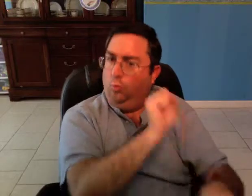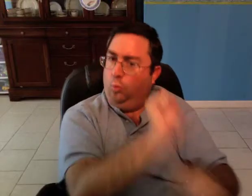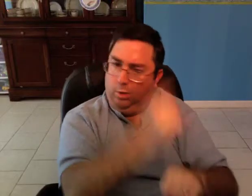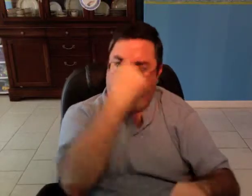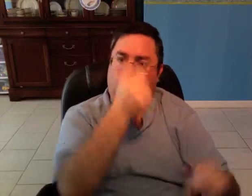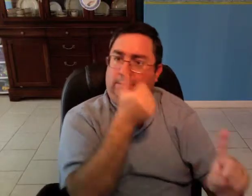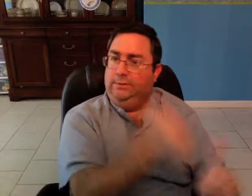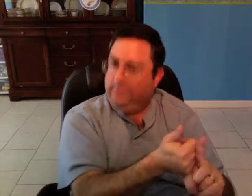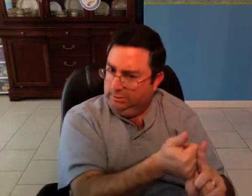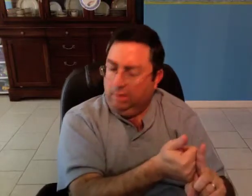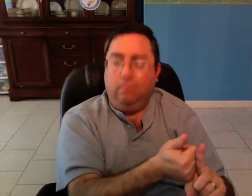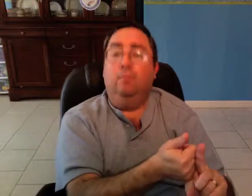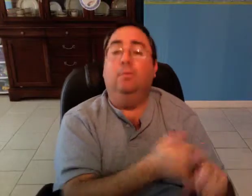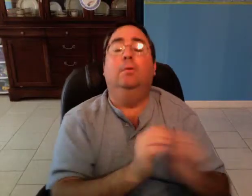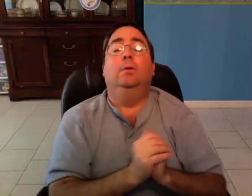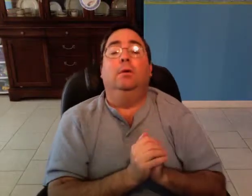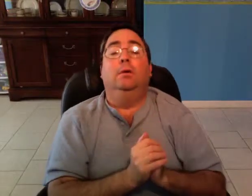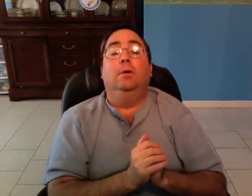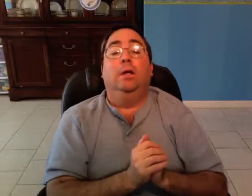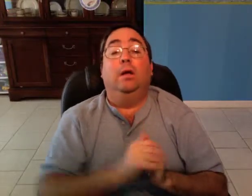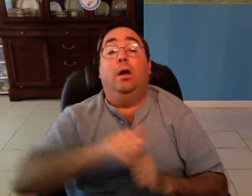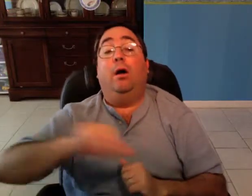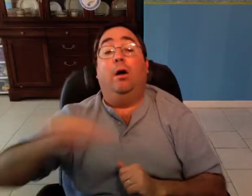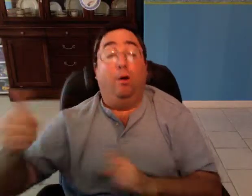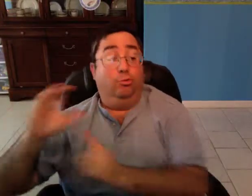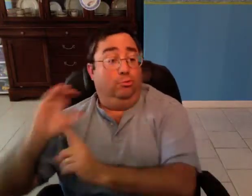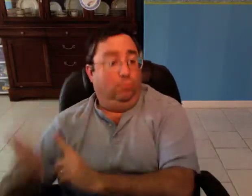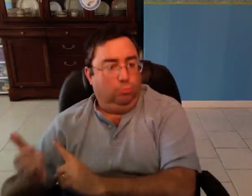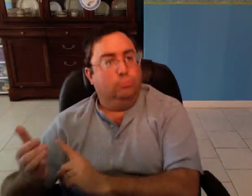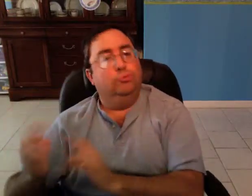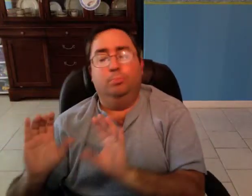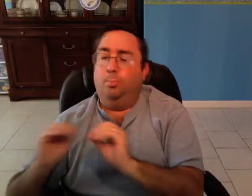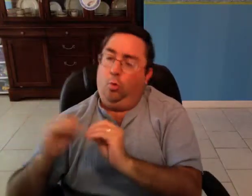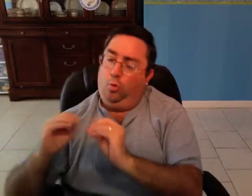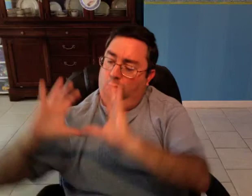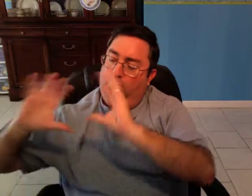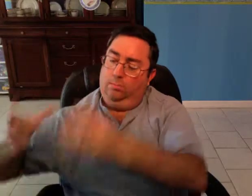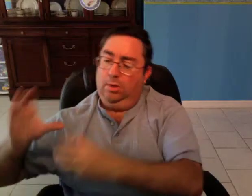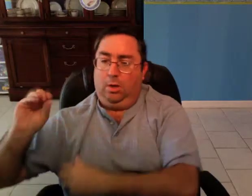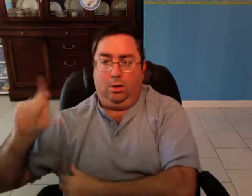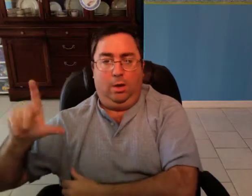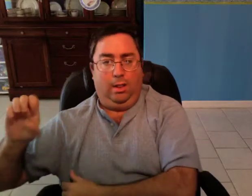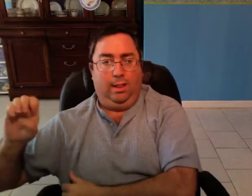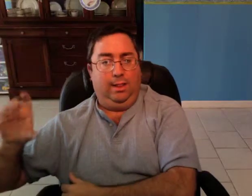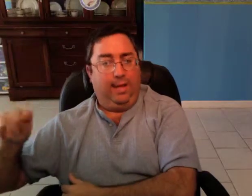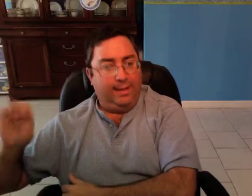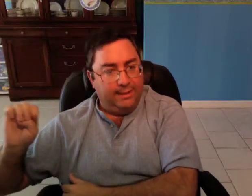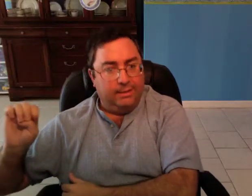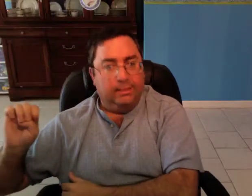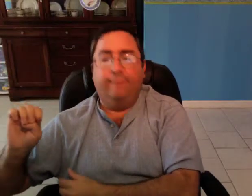whereas other cultures are more "collective"